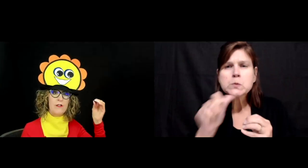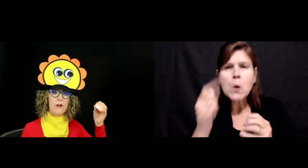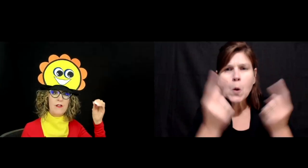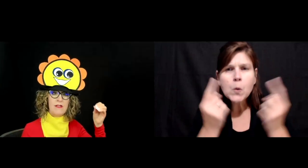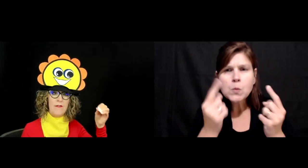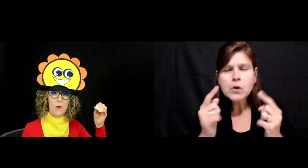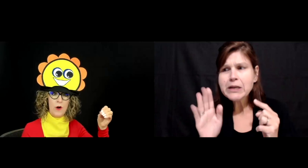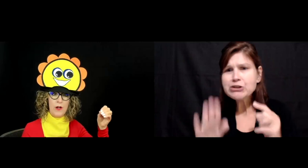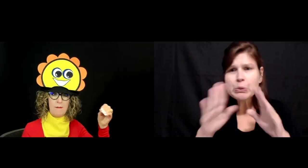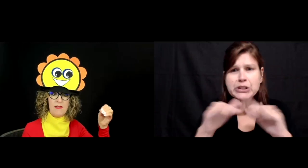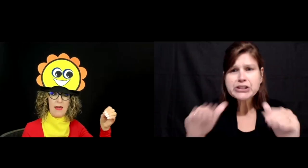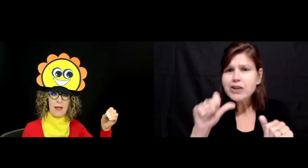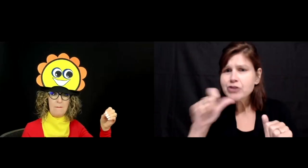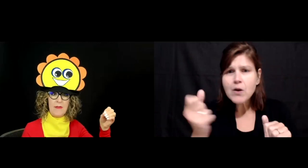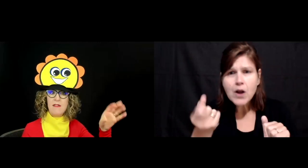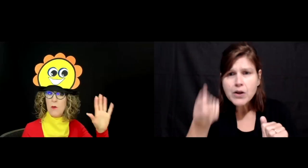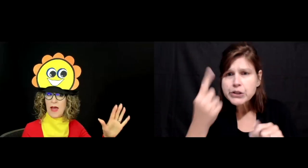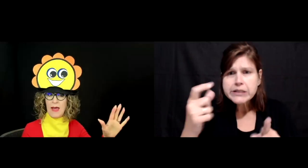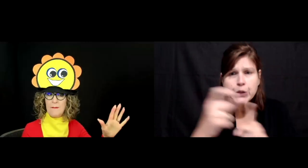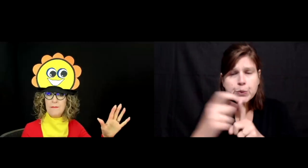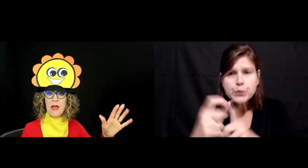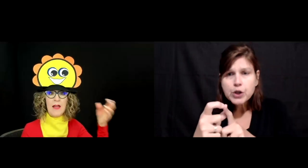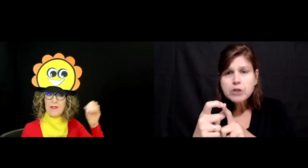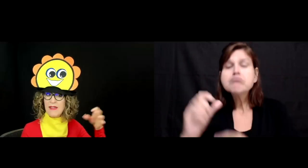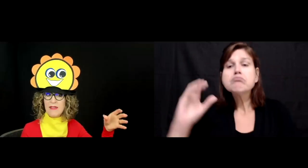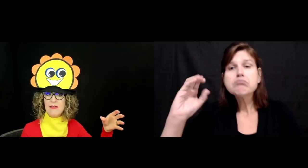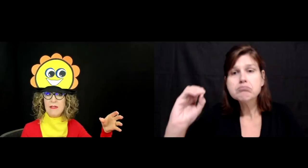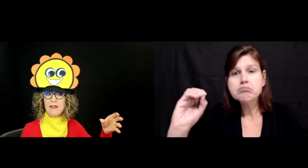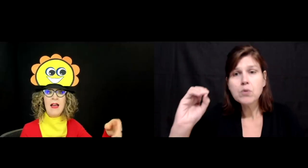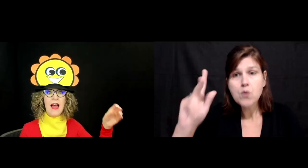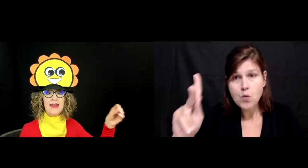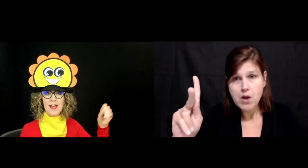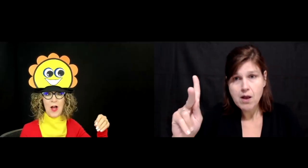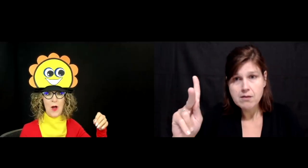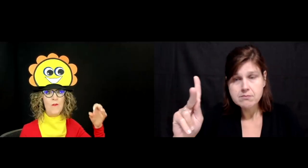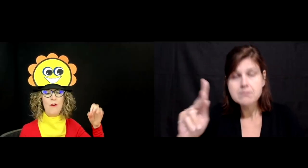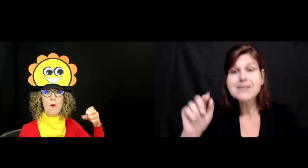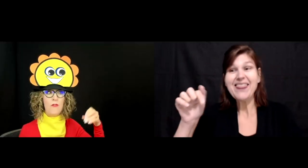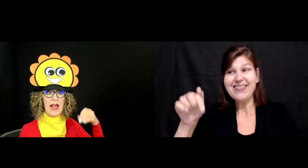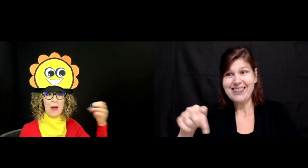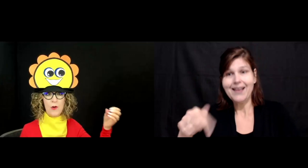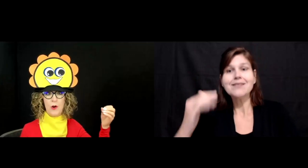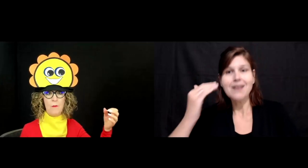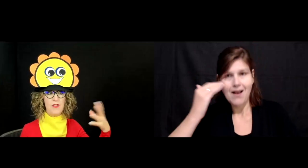doesn't understand the words I'm saying, it's okay in this instance. And I know from the outcomes,